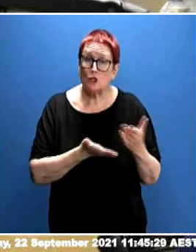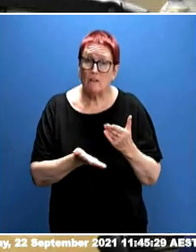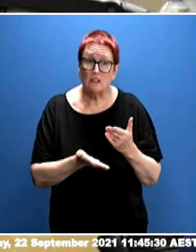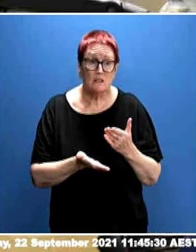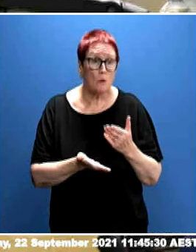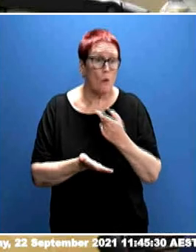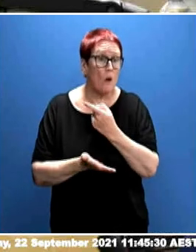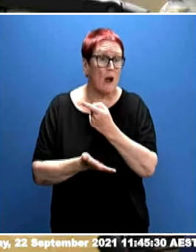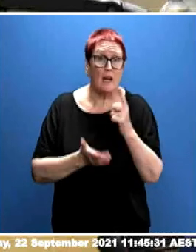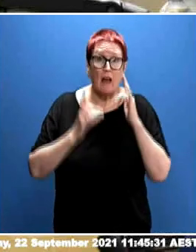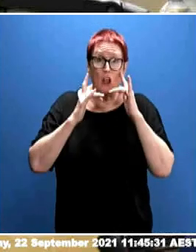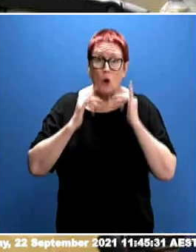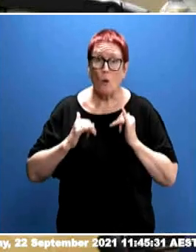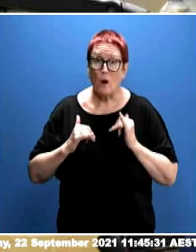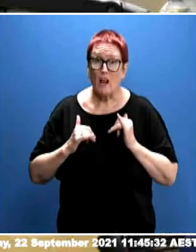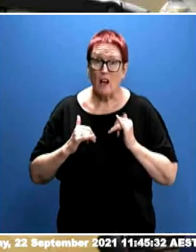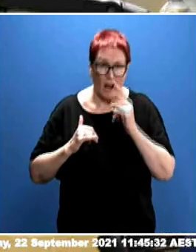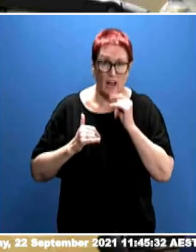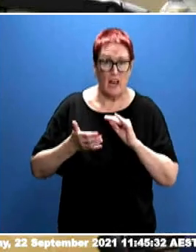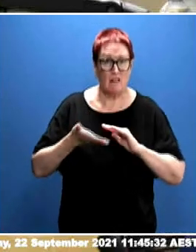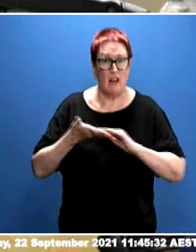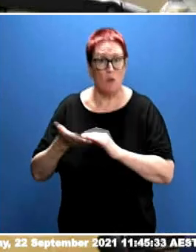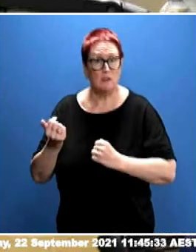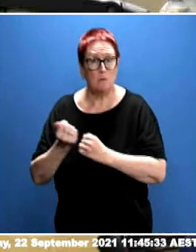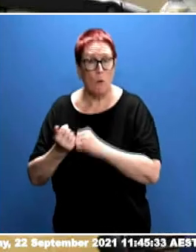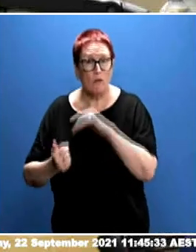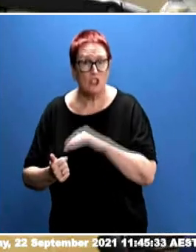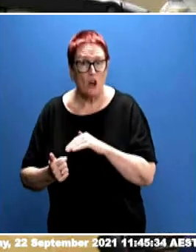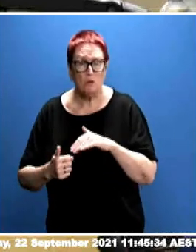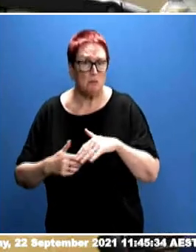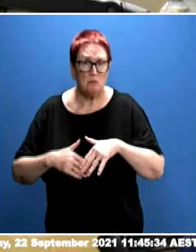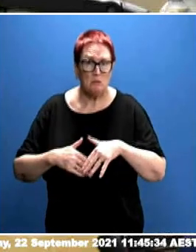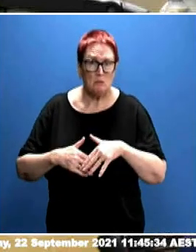is there a notification system or notice given that there is going to be